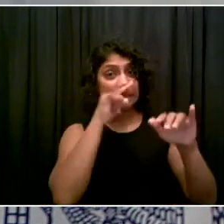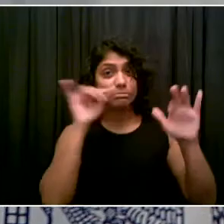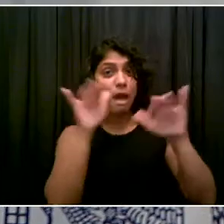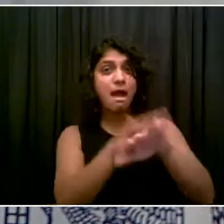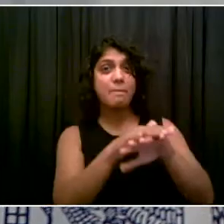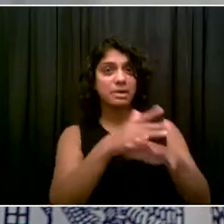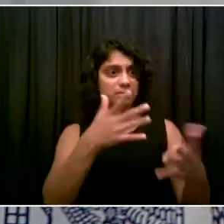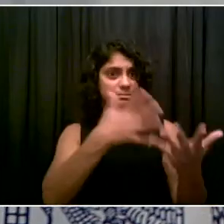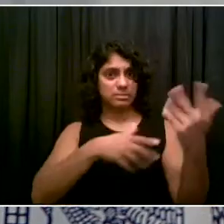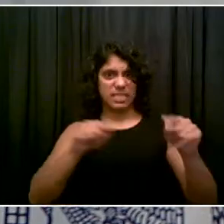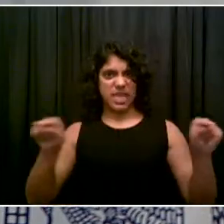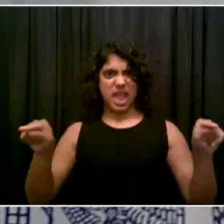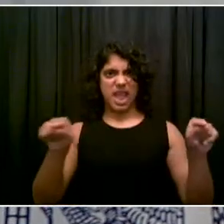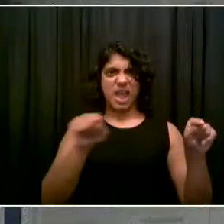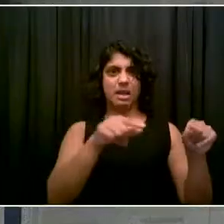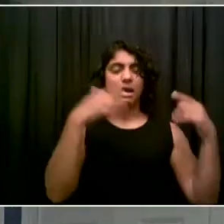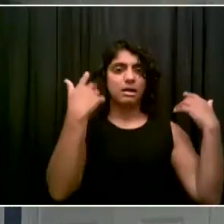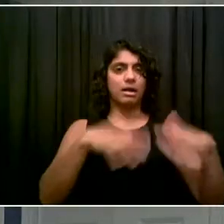DOING THINGS LIKE GIVING KIDS A SAFE PLACE TO